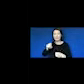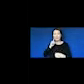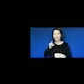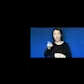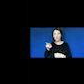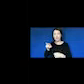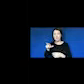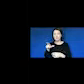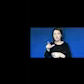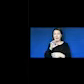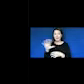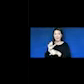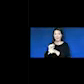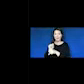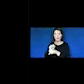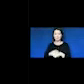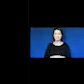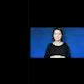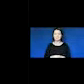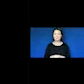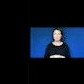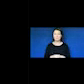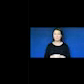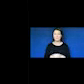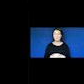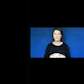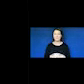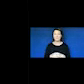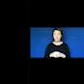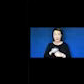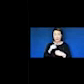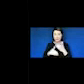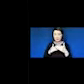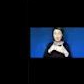This also includes an employment planning meeting, where the individual can invite all